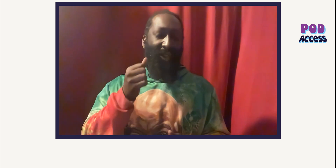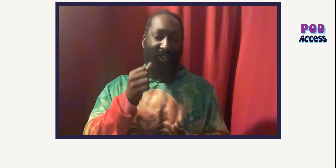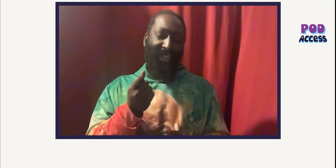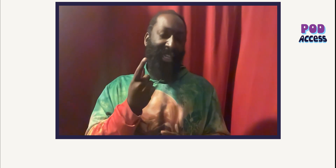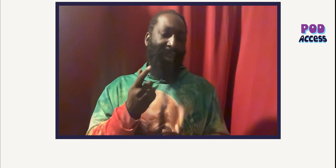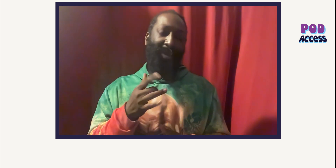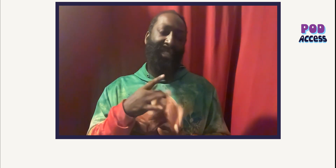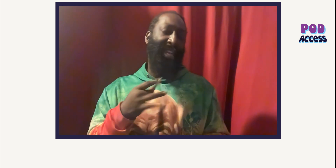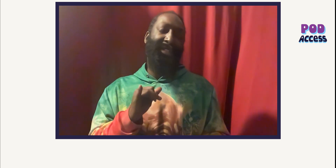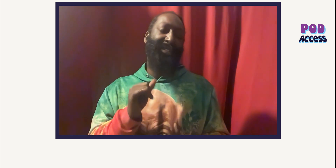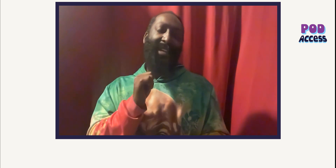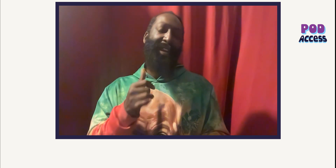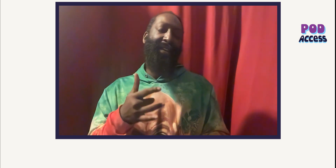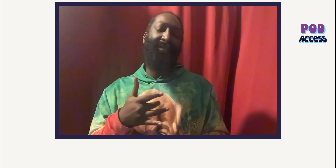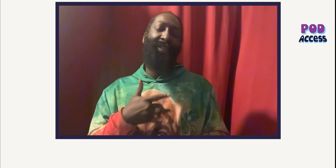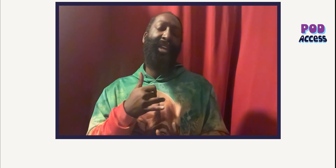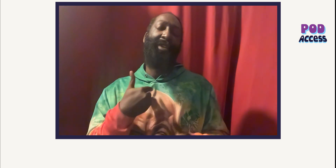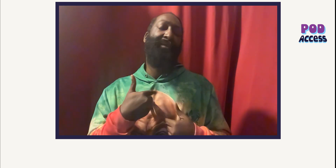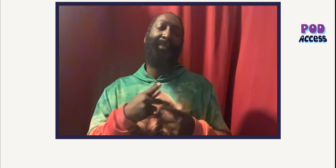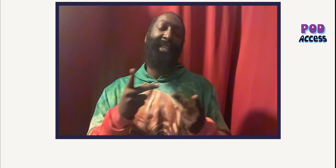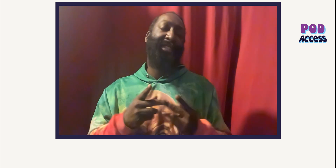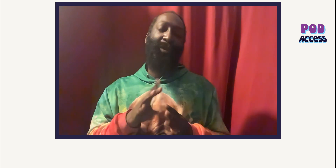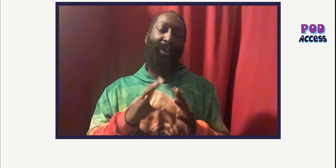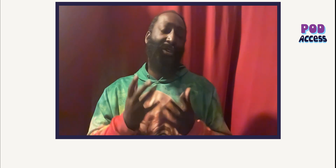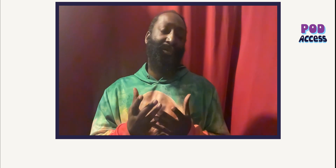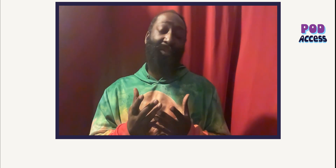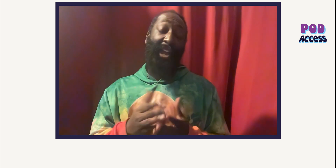I understand what it's like to not feel like you have a place in the world.